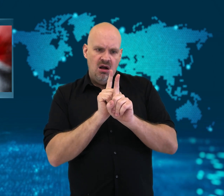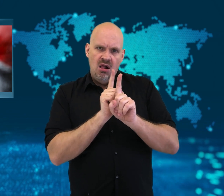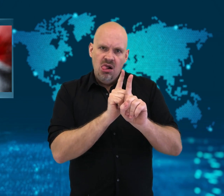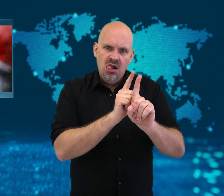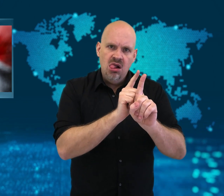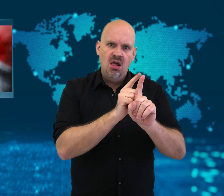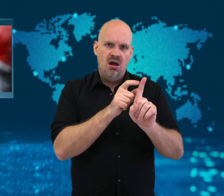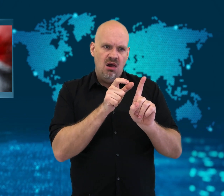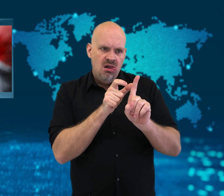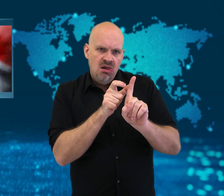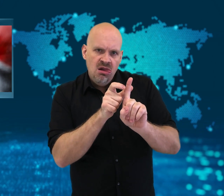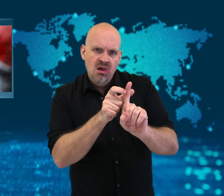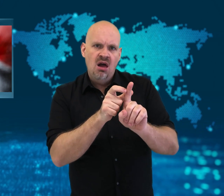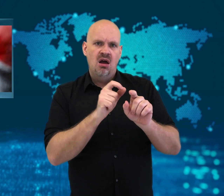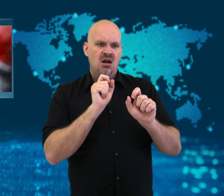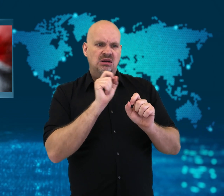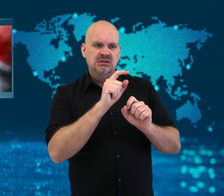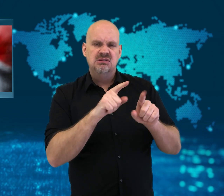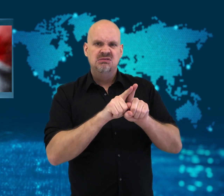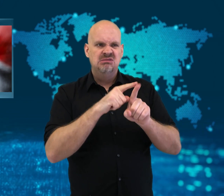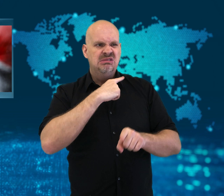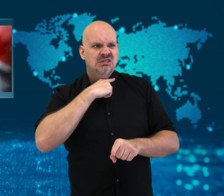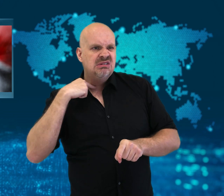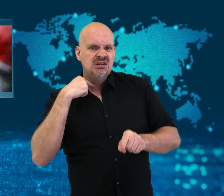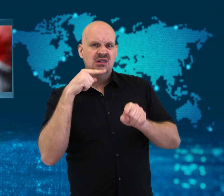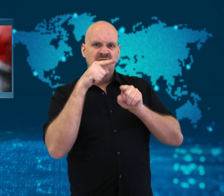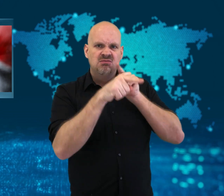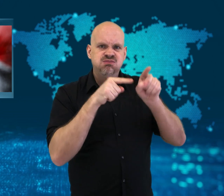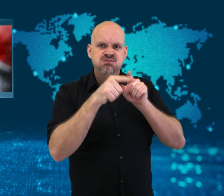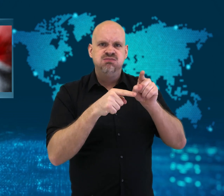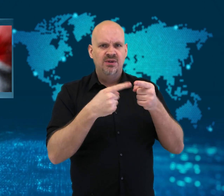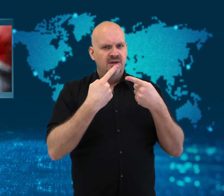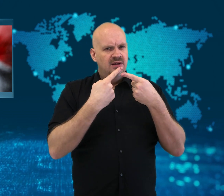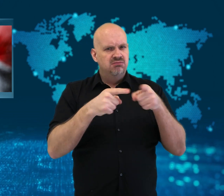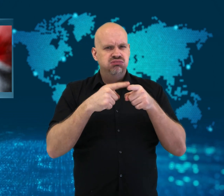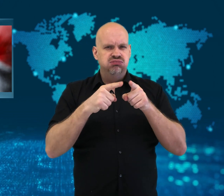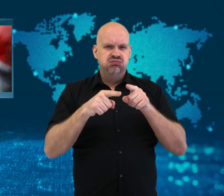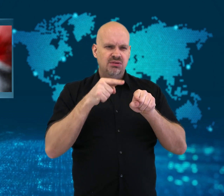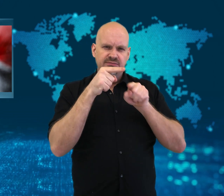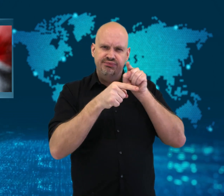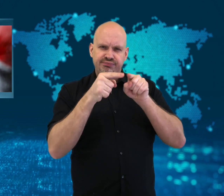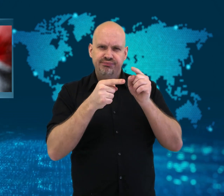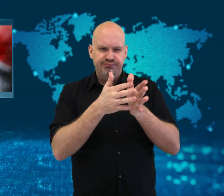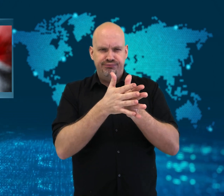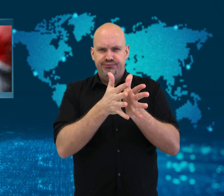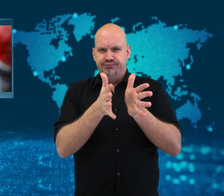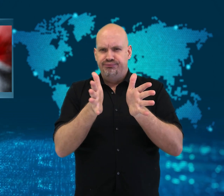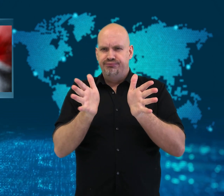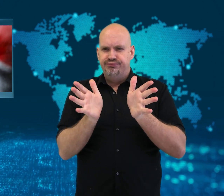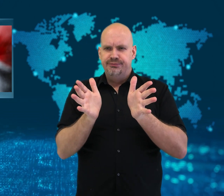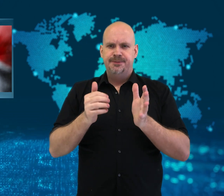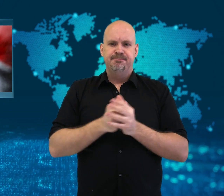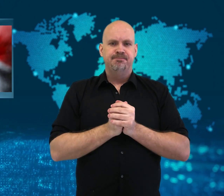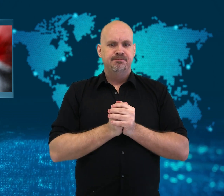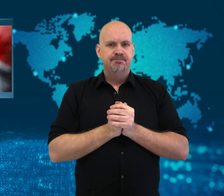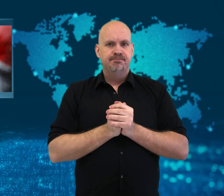harassment, stalking, and threats.